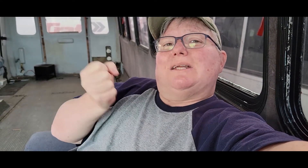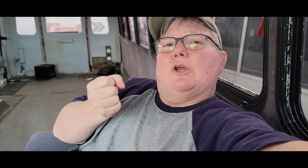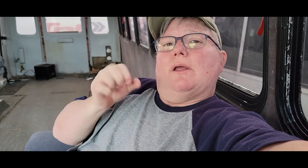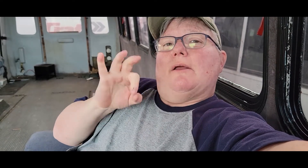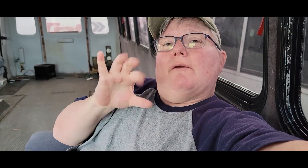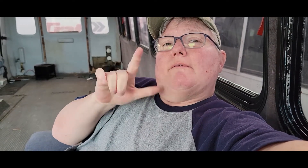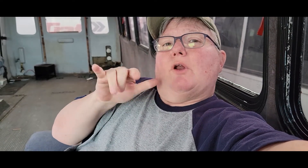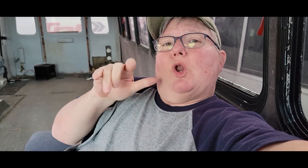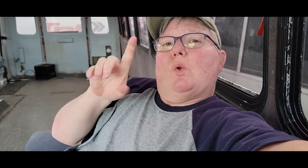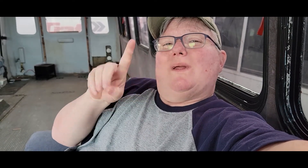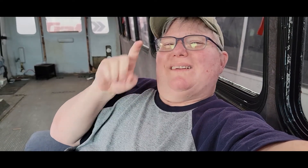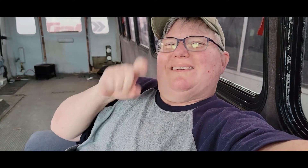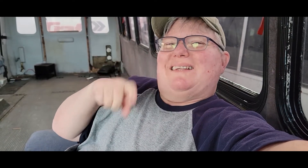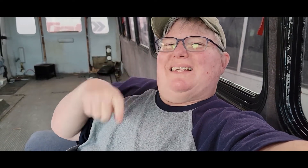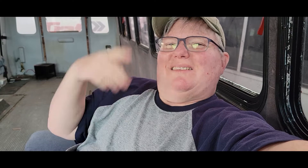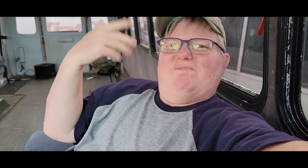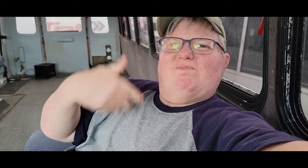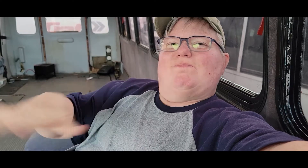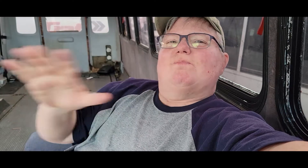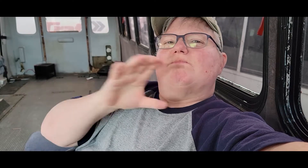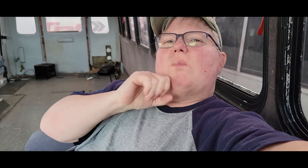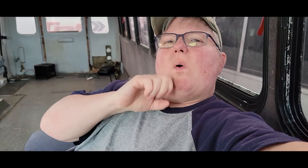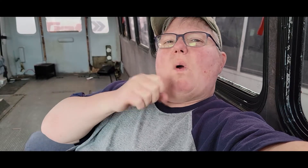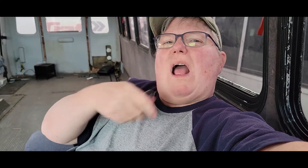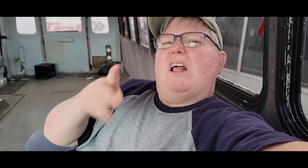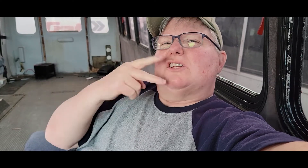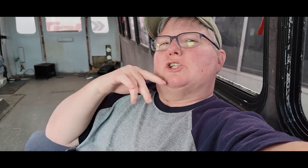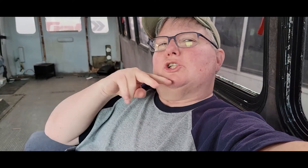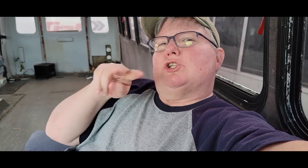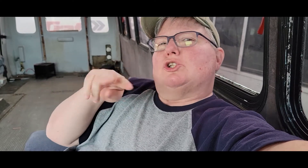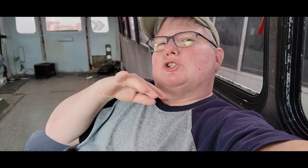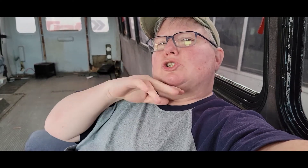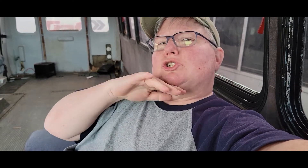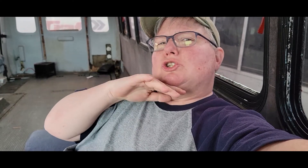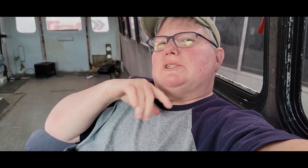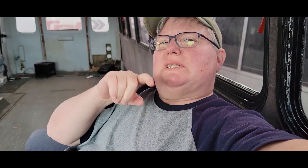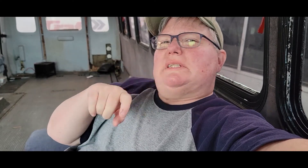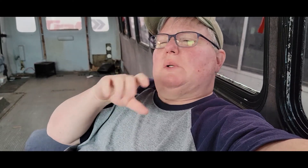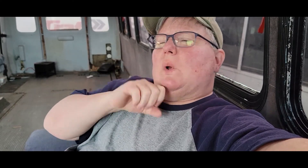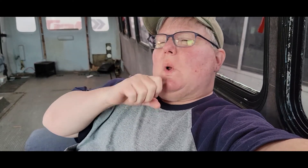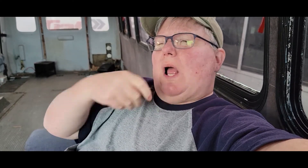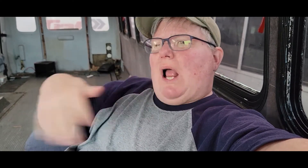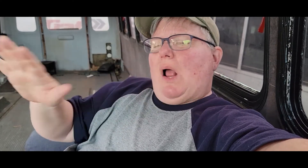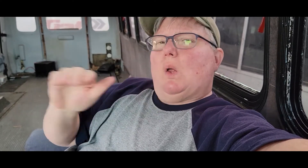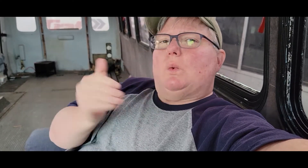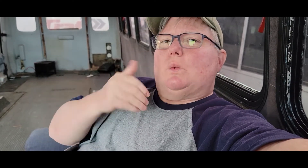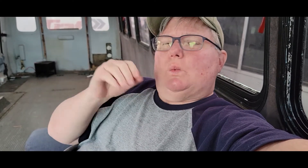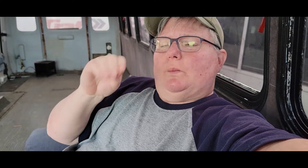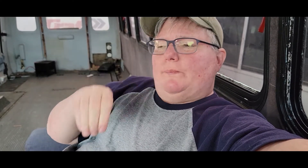fluid needed to be flushed to get the old out. It looked dirty. So I needed to get the old fluid out